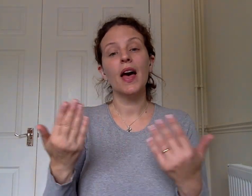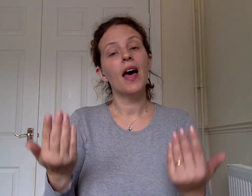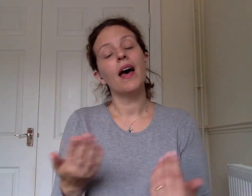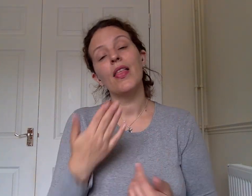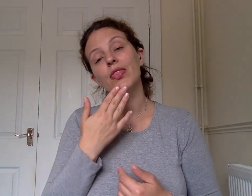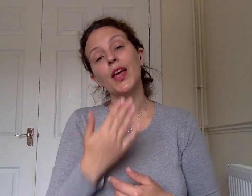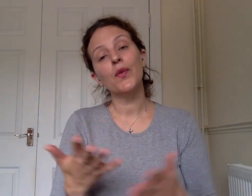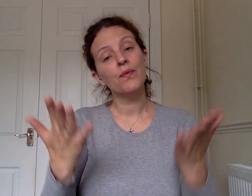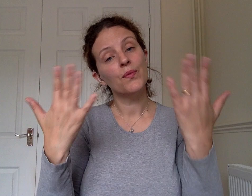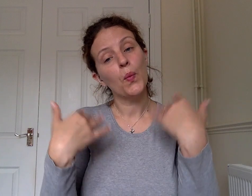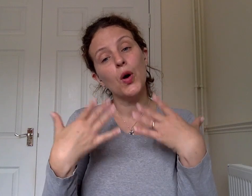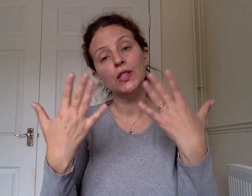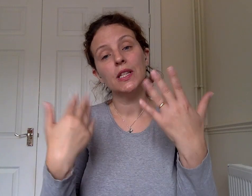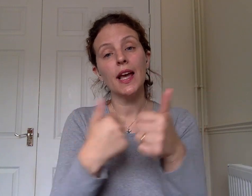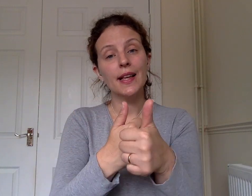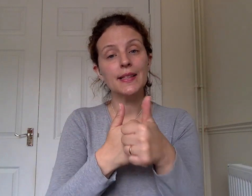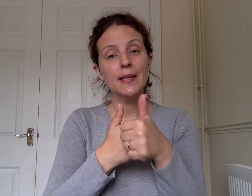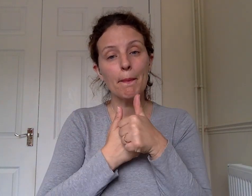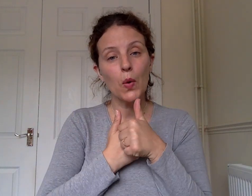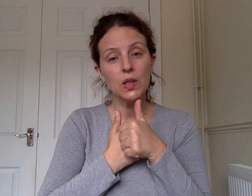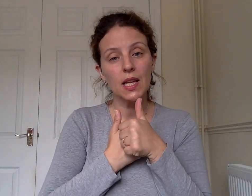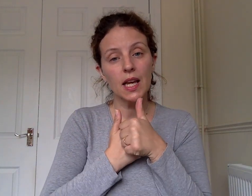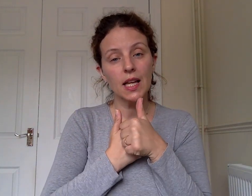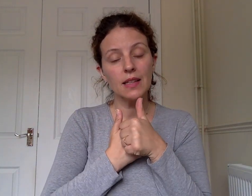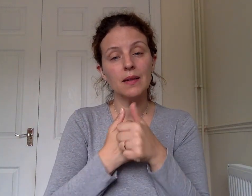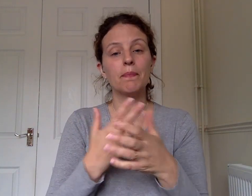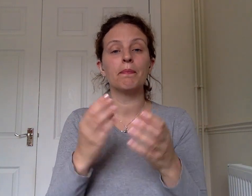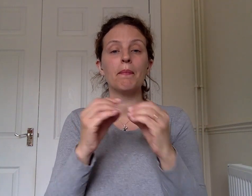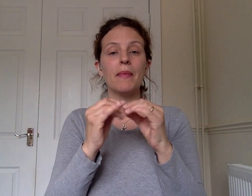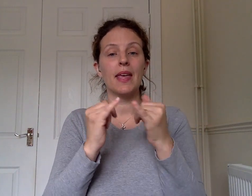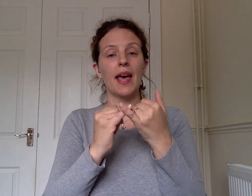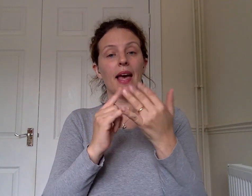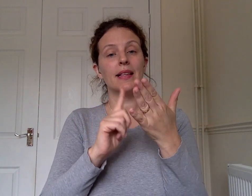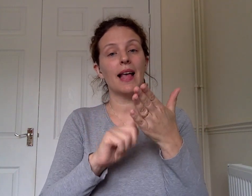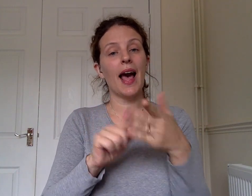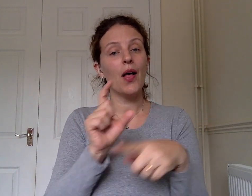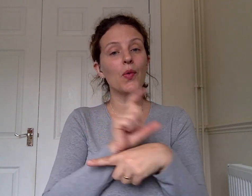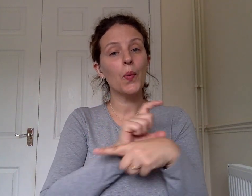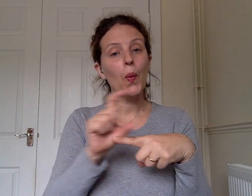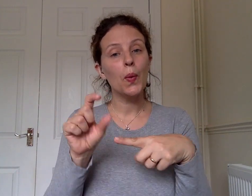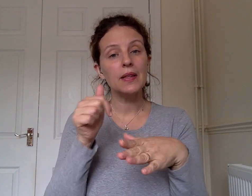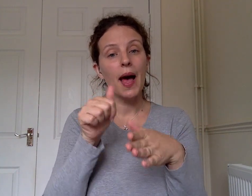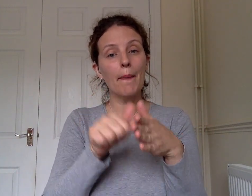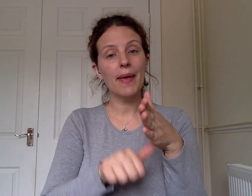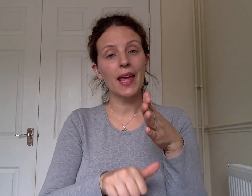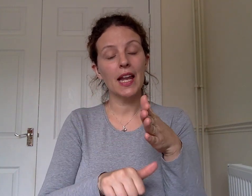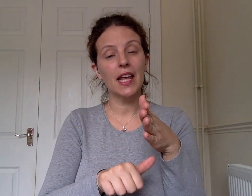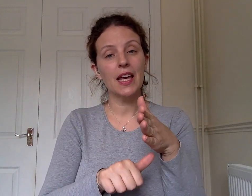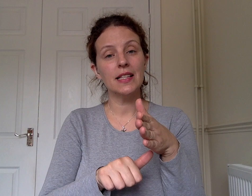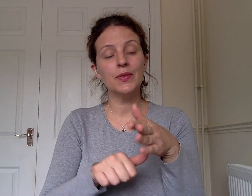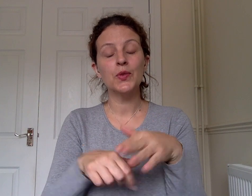Thank you for watching and supporting BSL course for beginners.